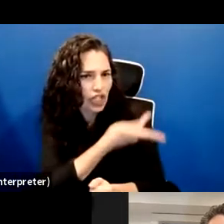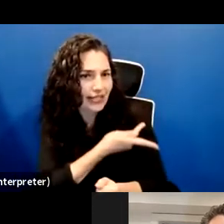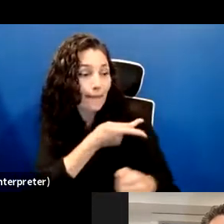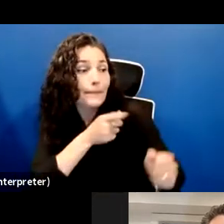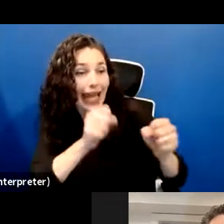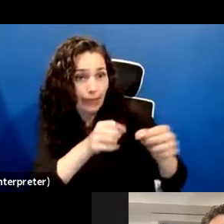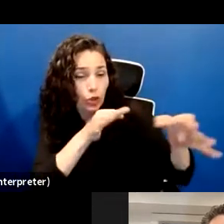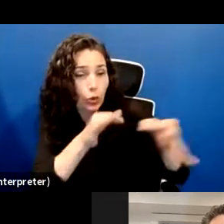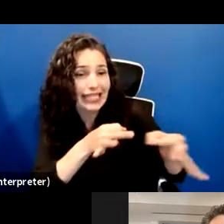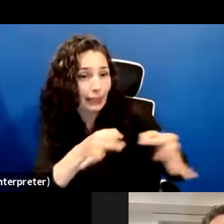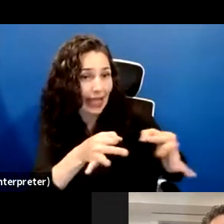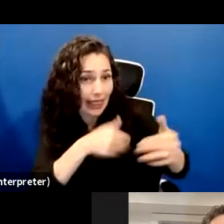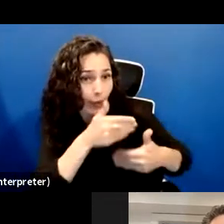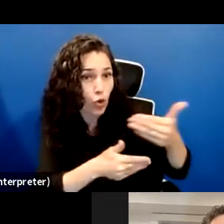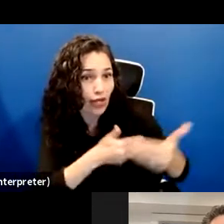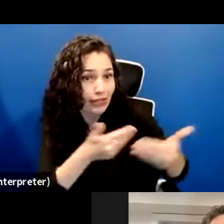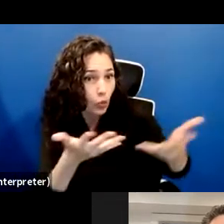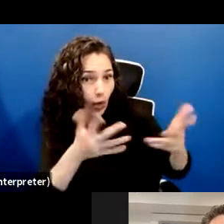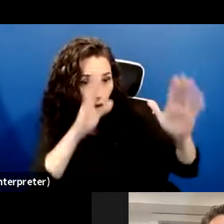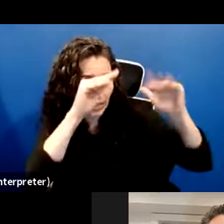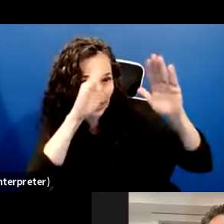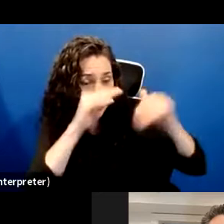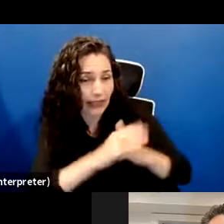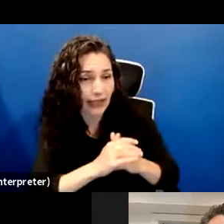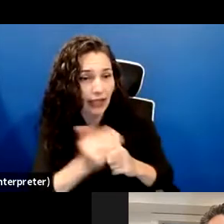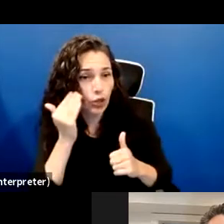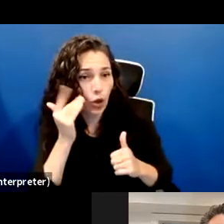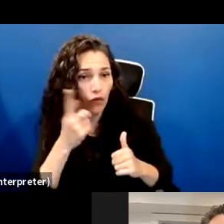what the process was going to be of sort of having them in the room as well?